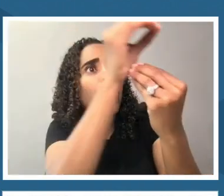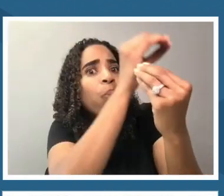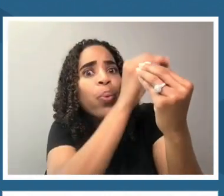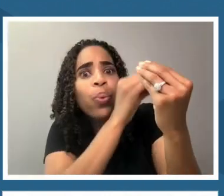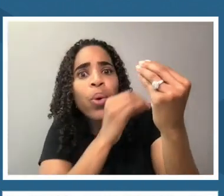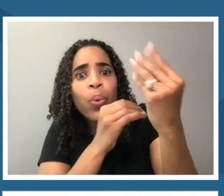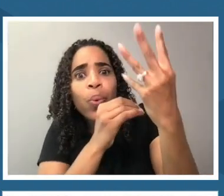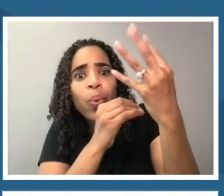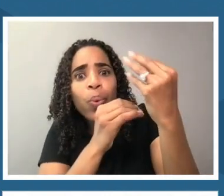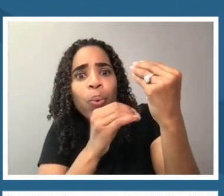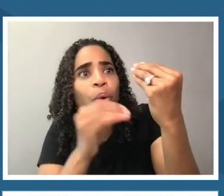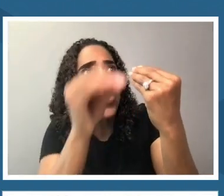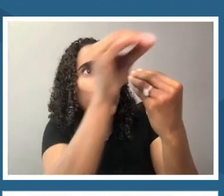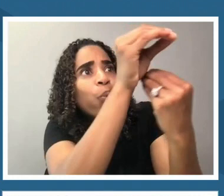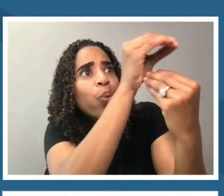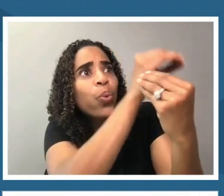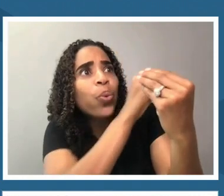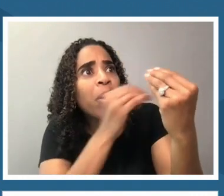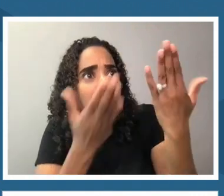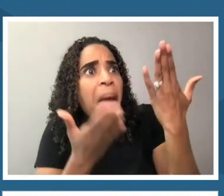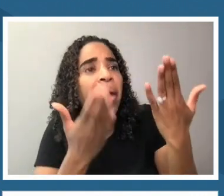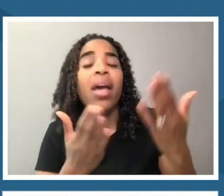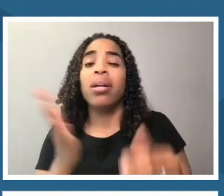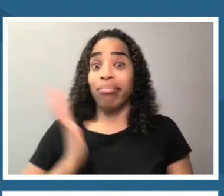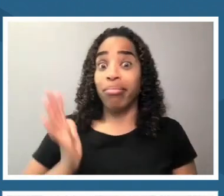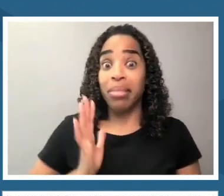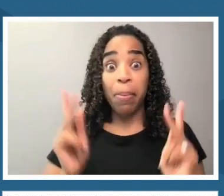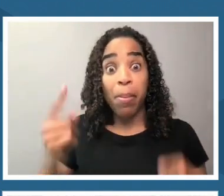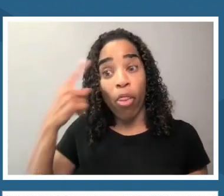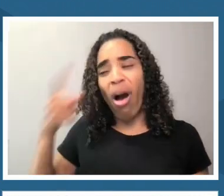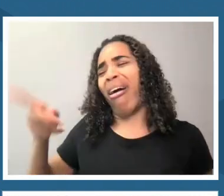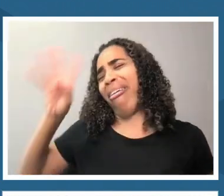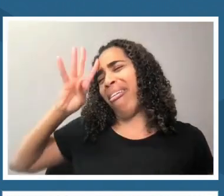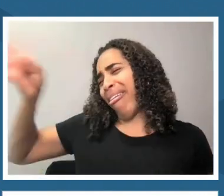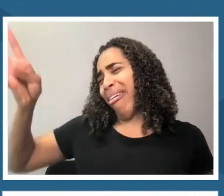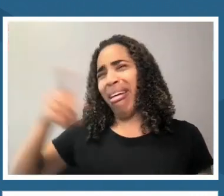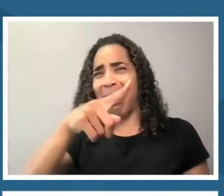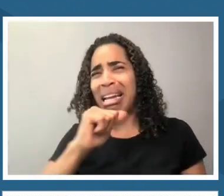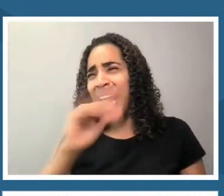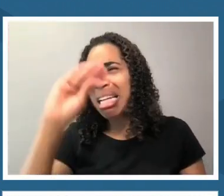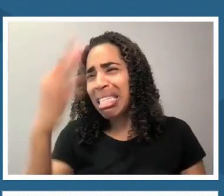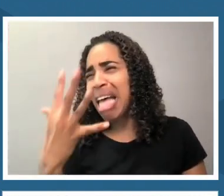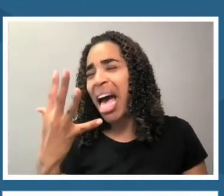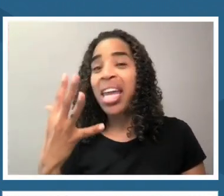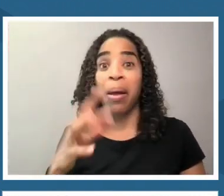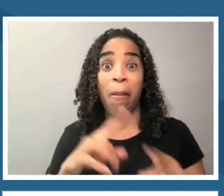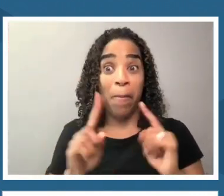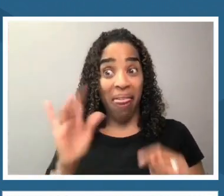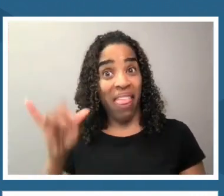and um i think radical thinking is uh what